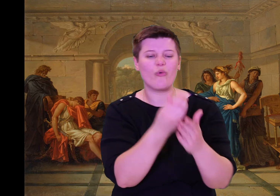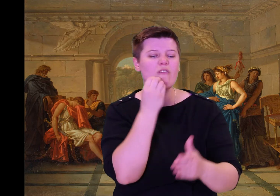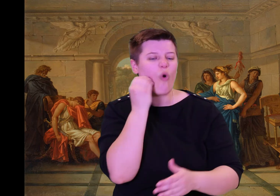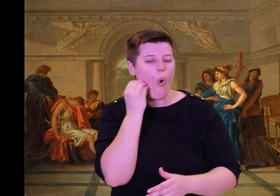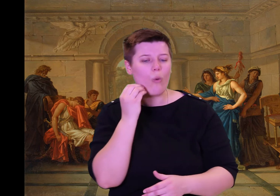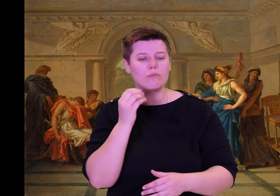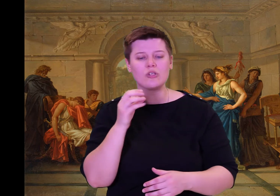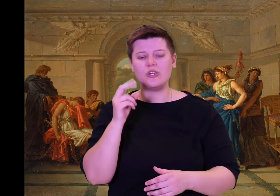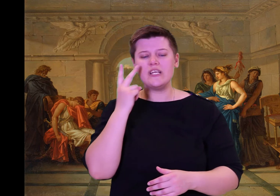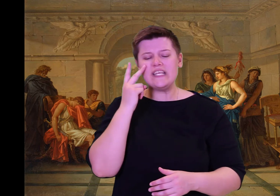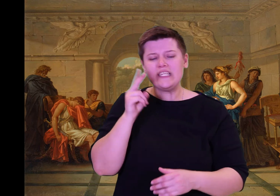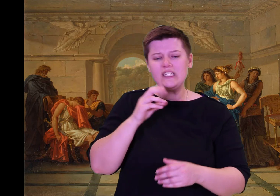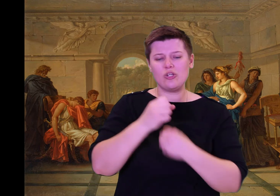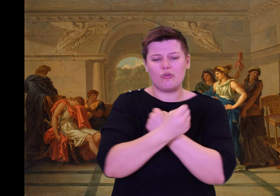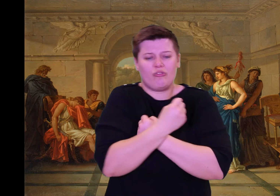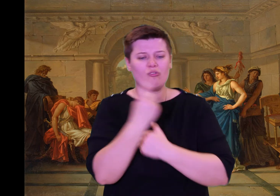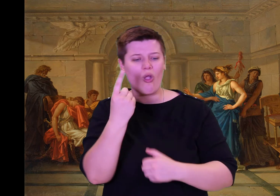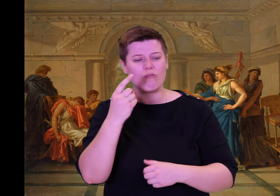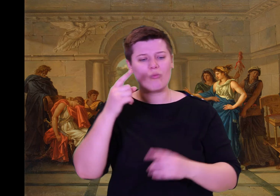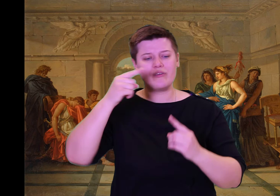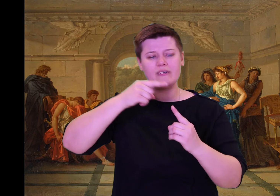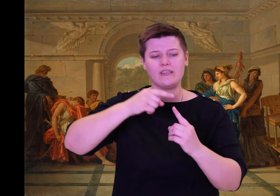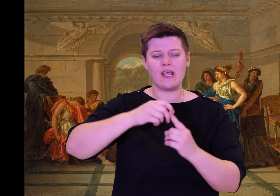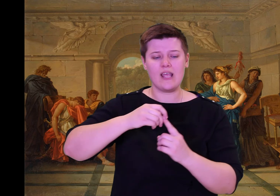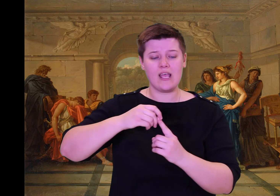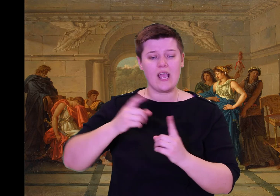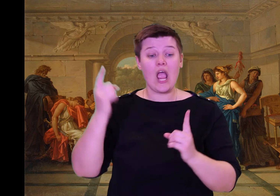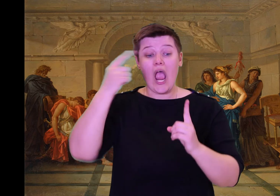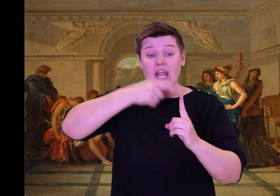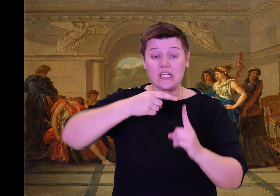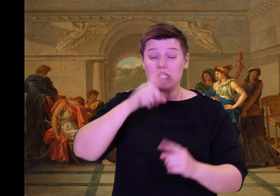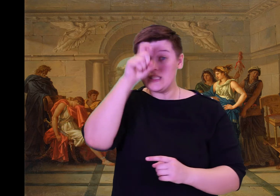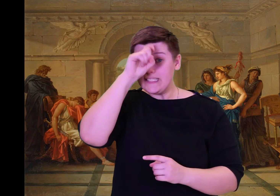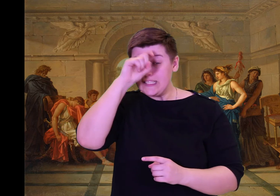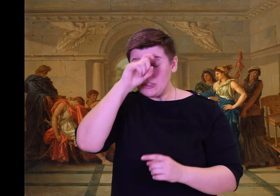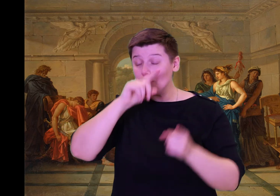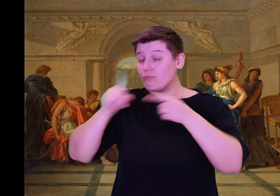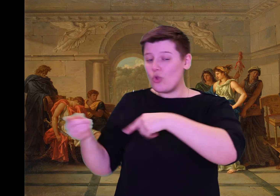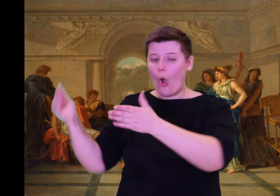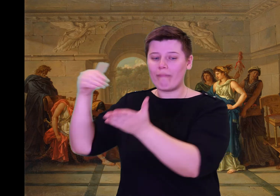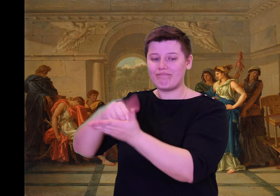gods fine offerings, to speed your journey home across the wine-dark sea.